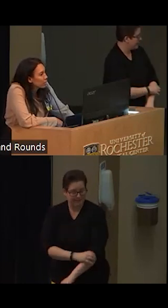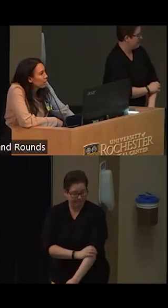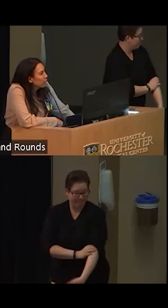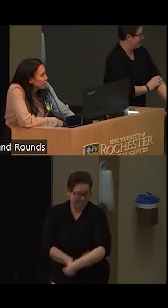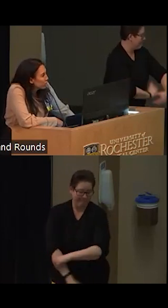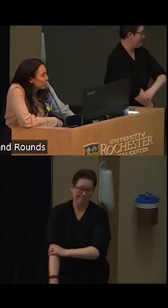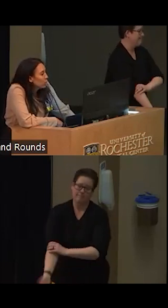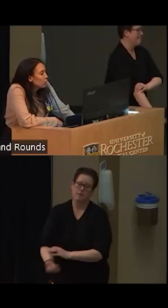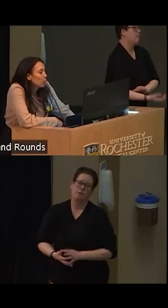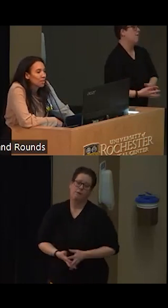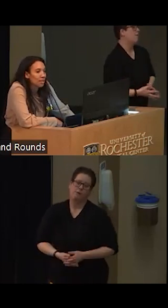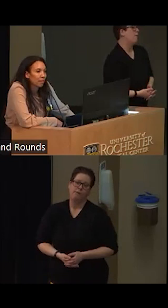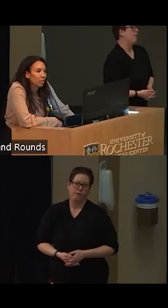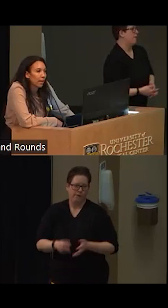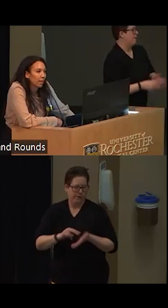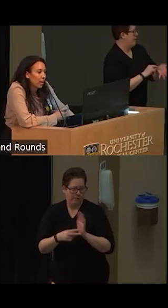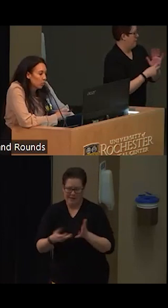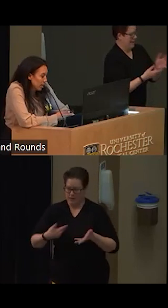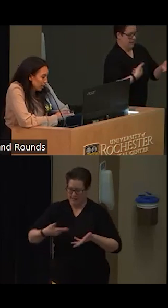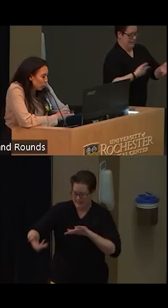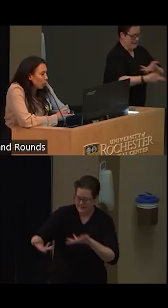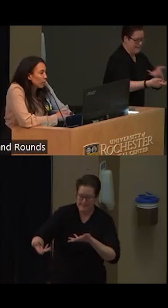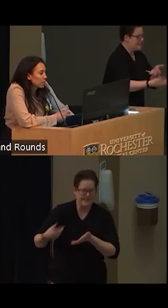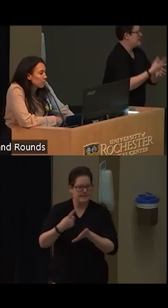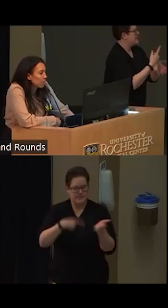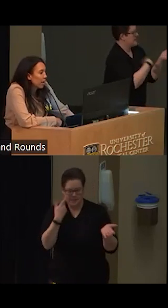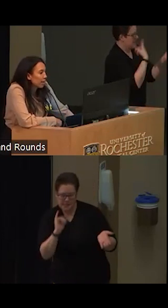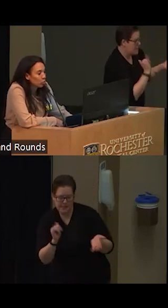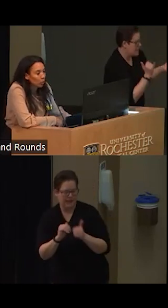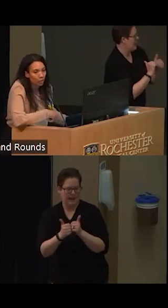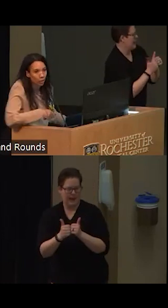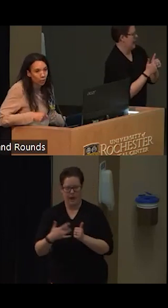for these patients so what does that look like and how do we incorporate some of that into what we do